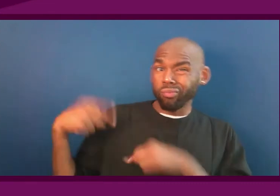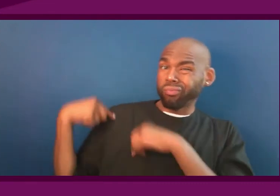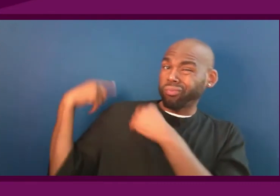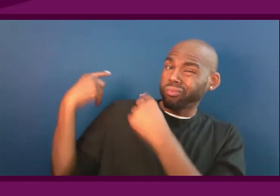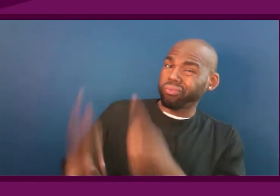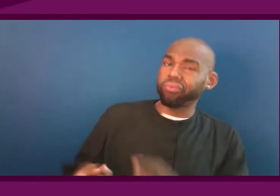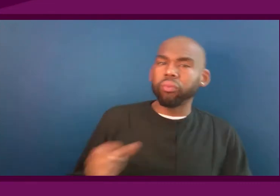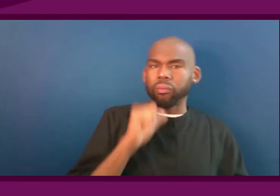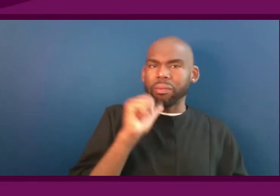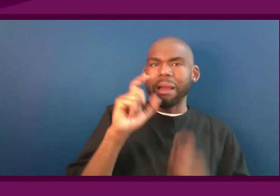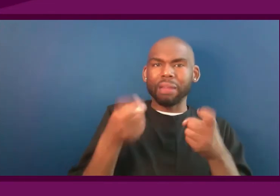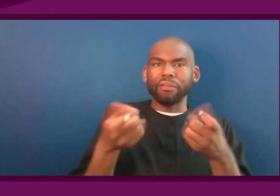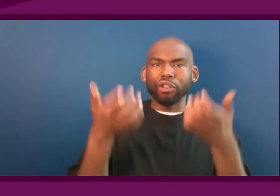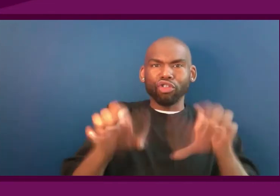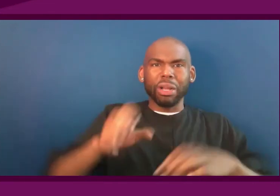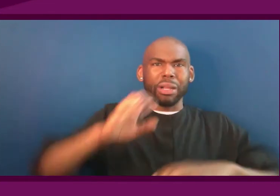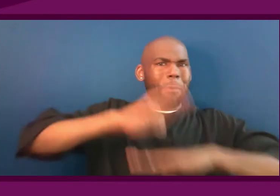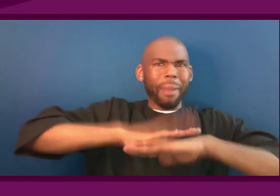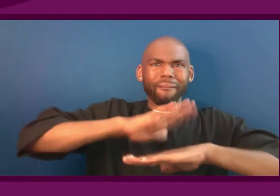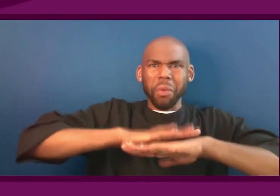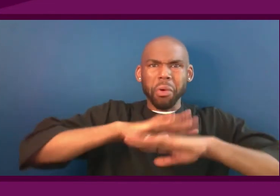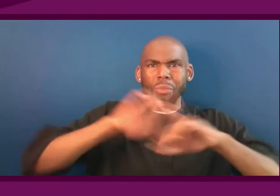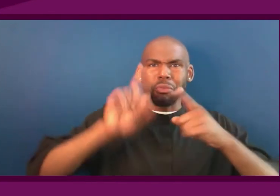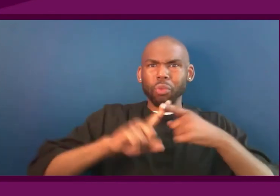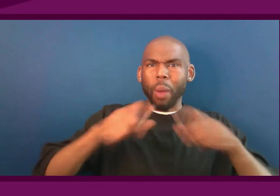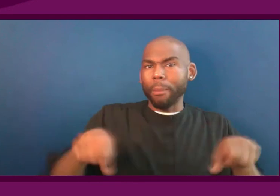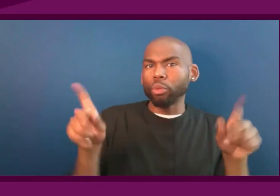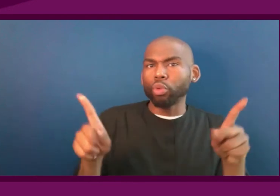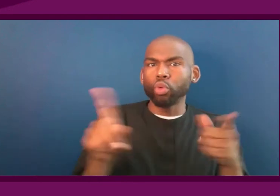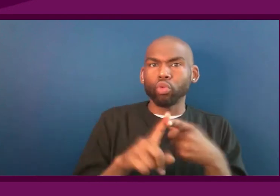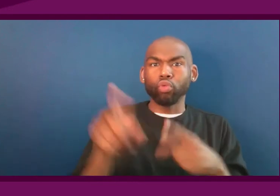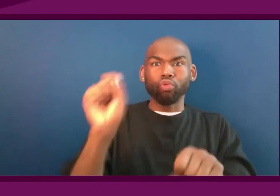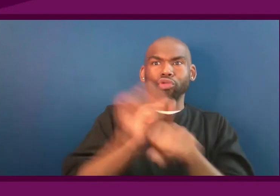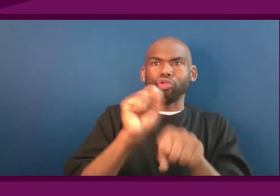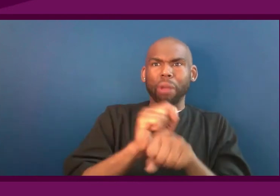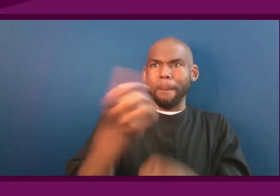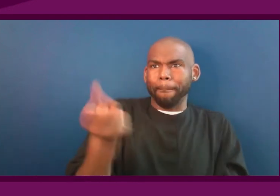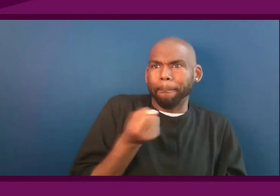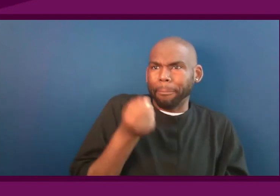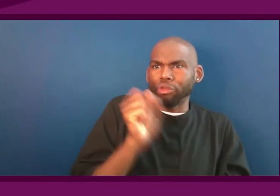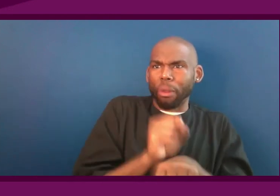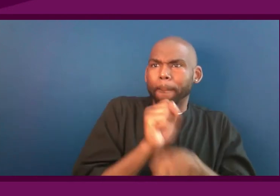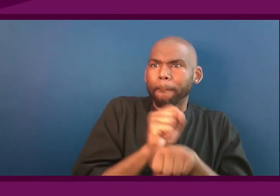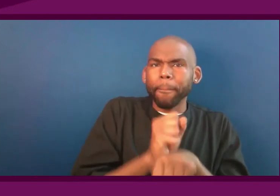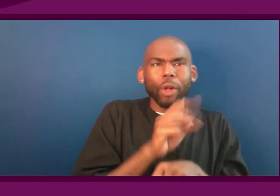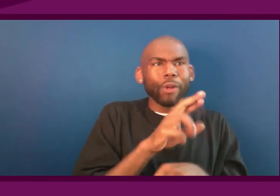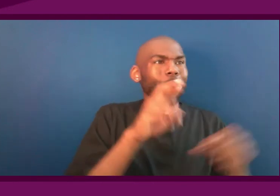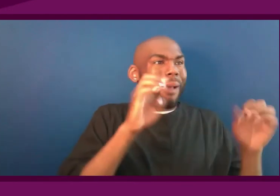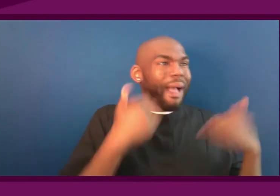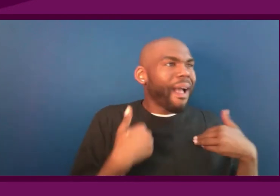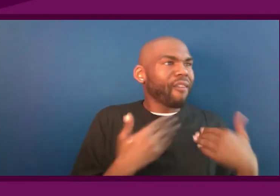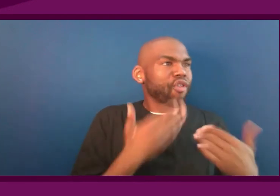whole entire world. So, it's really important to actively and intentionally want to include